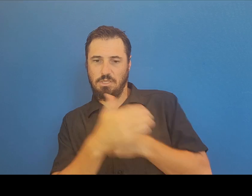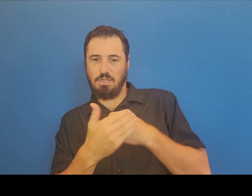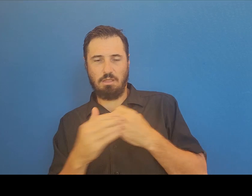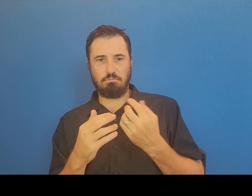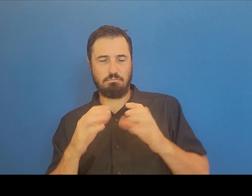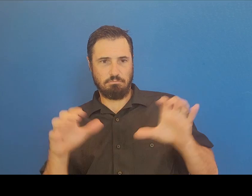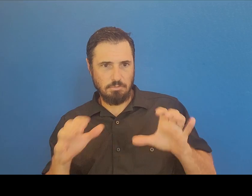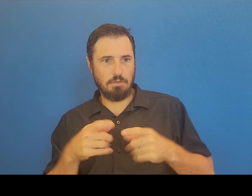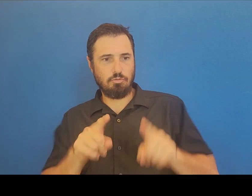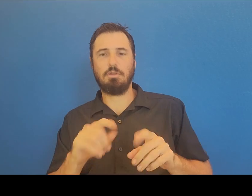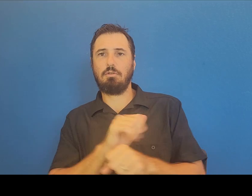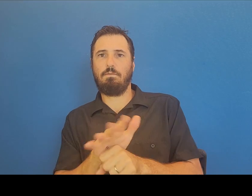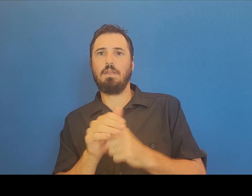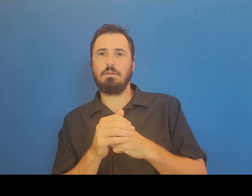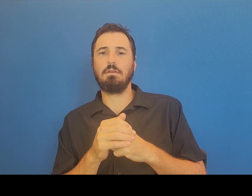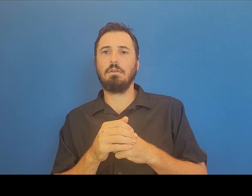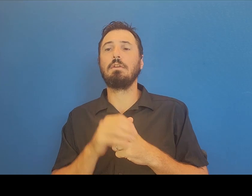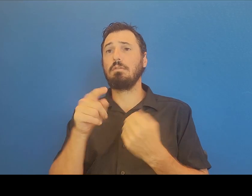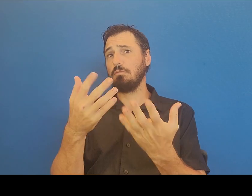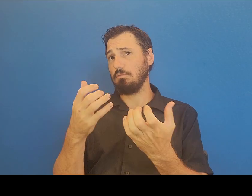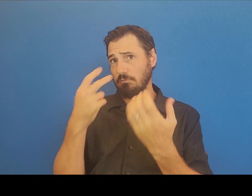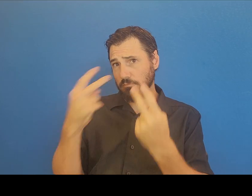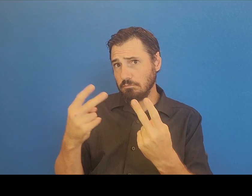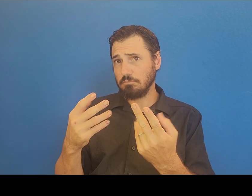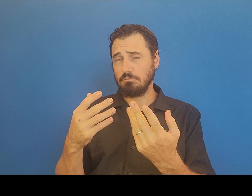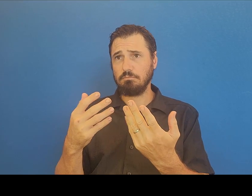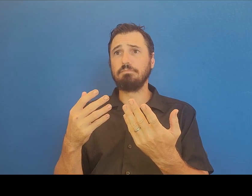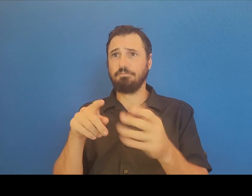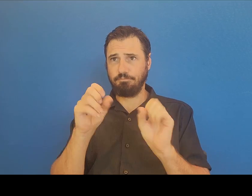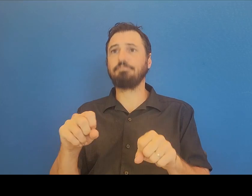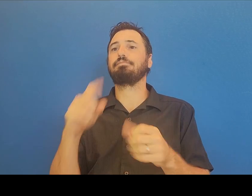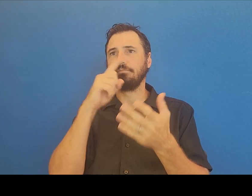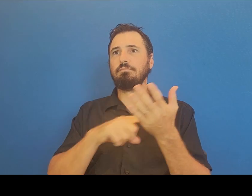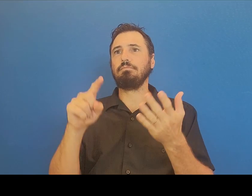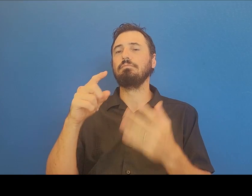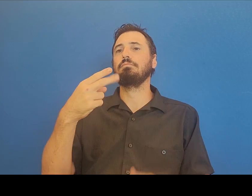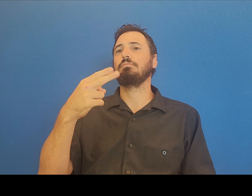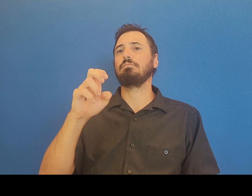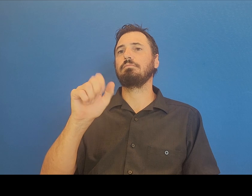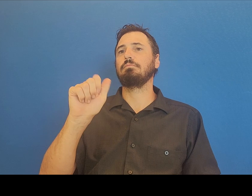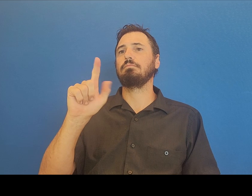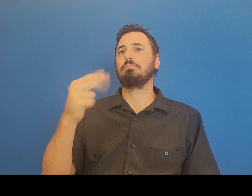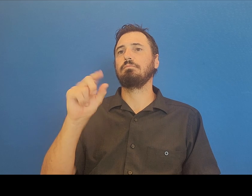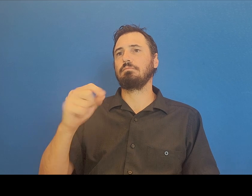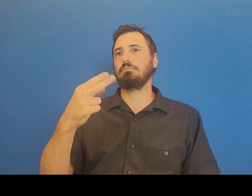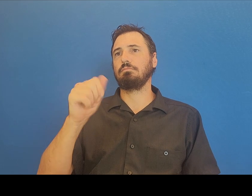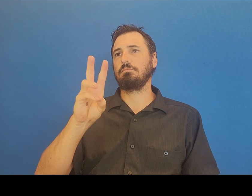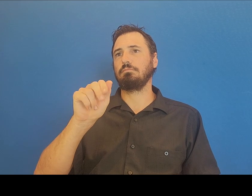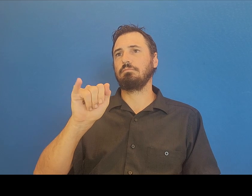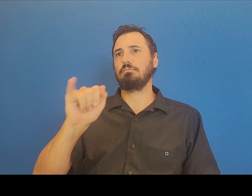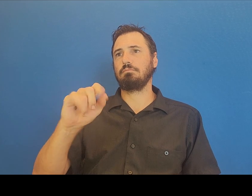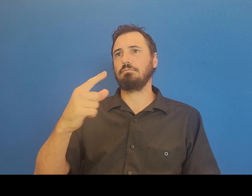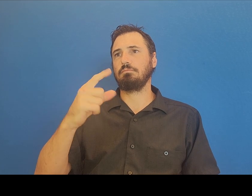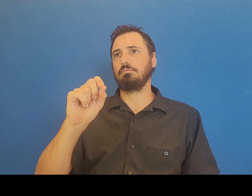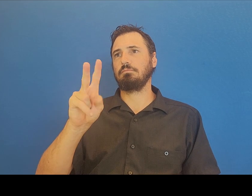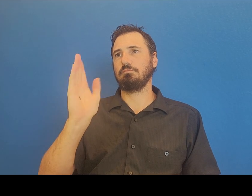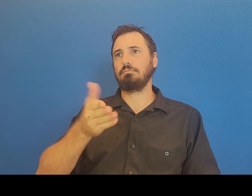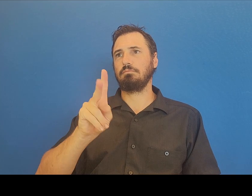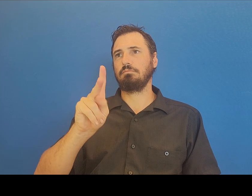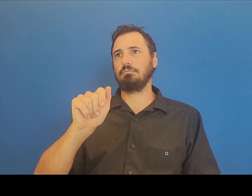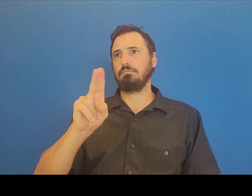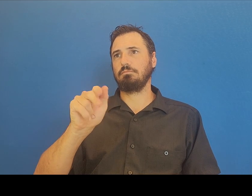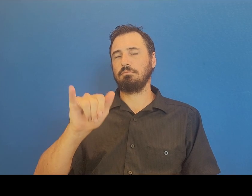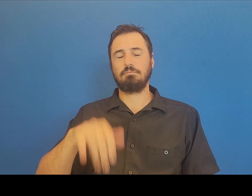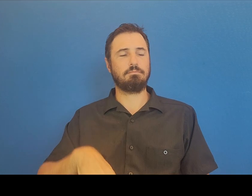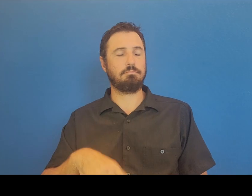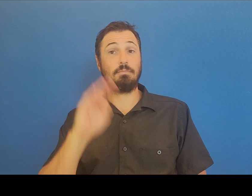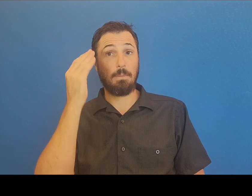To view the preliminary 2022 report and prior CASPER survey reports, please visit health.hawaii.gov/Kauai